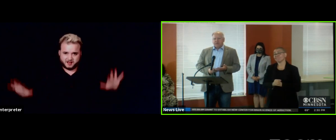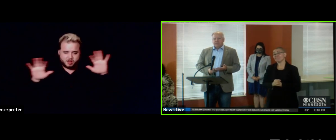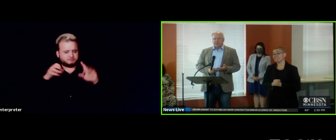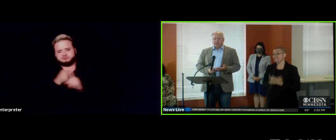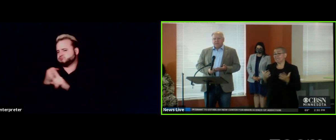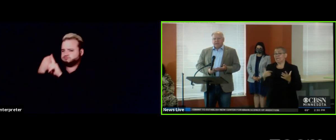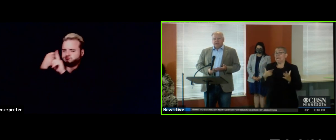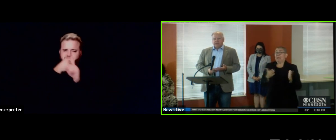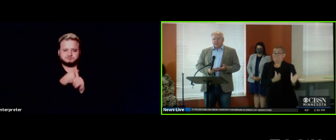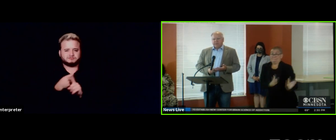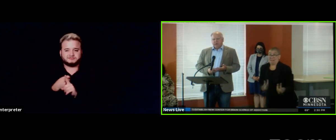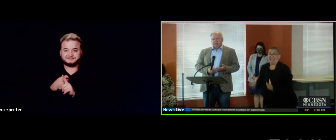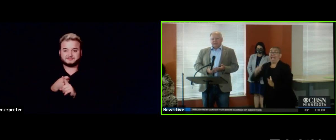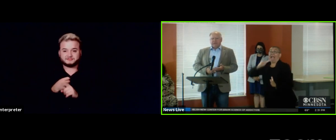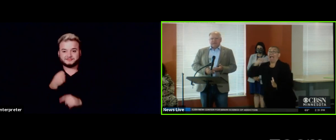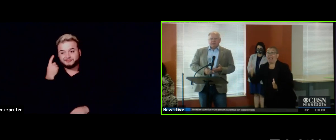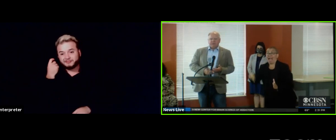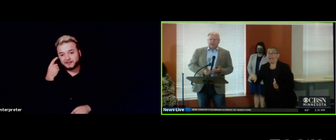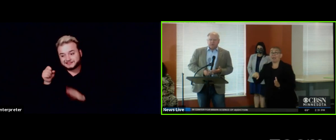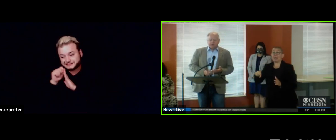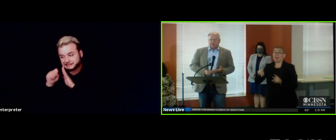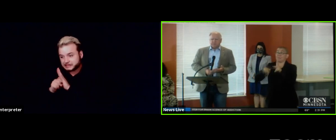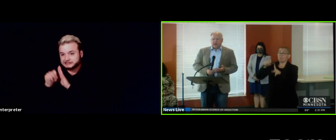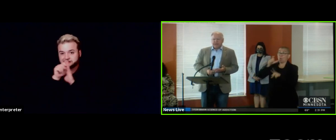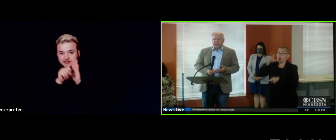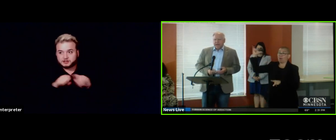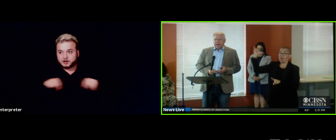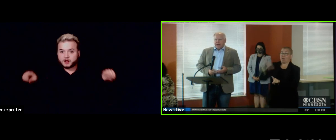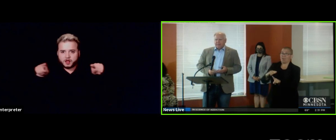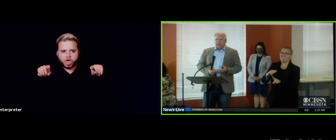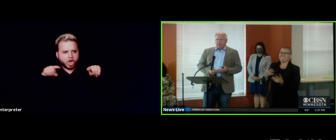of people coming in because we don't believe that's our biggest source of spread but we